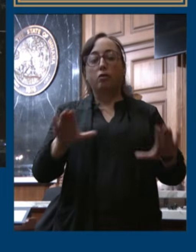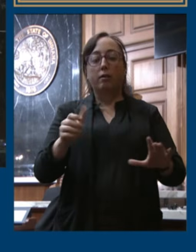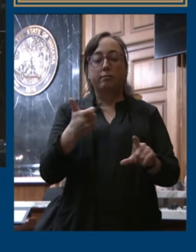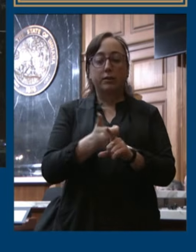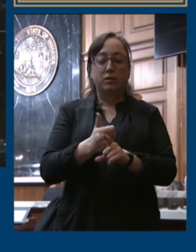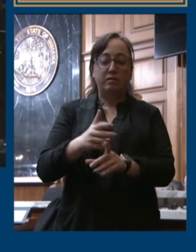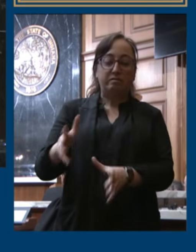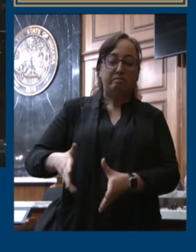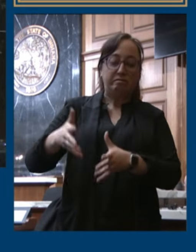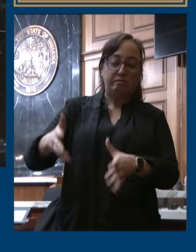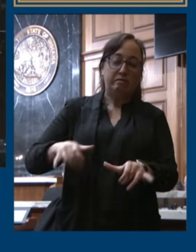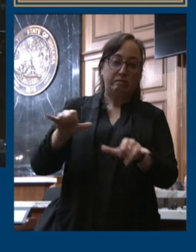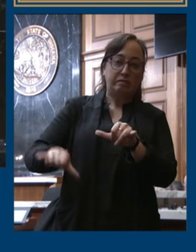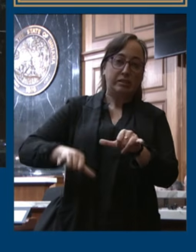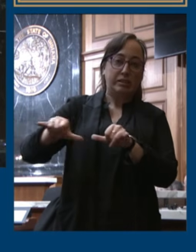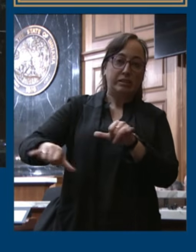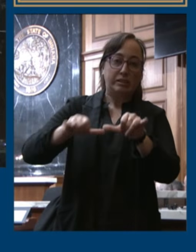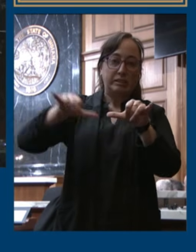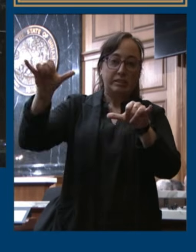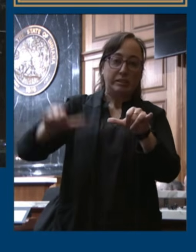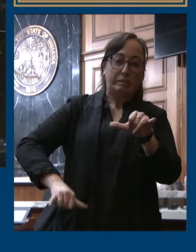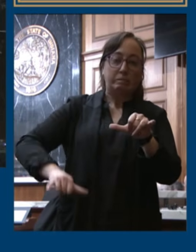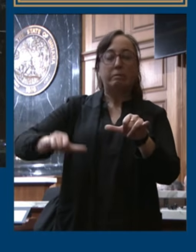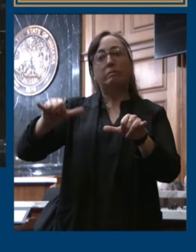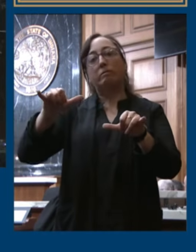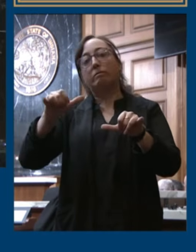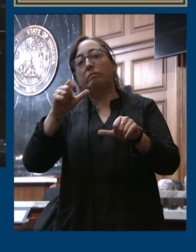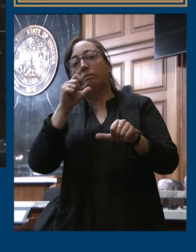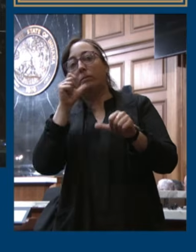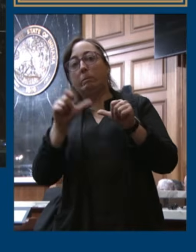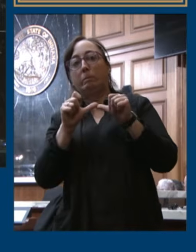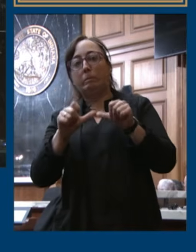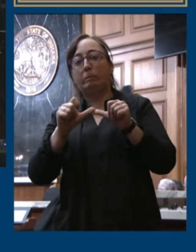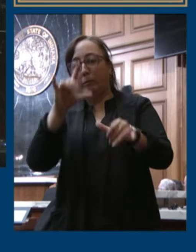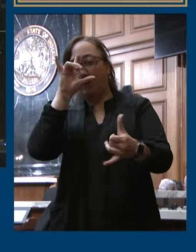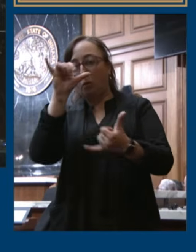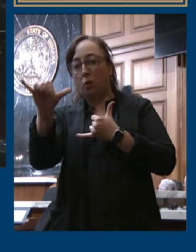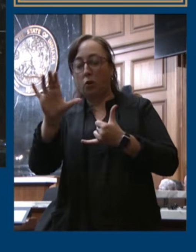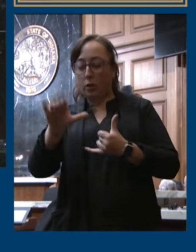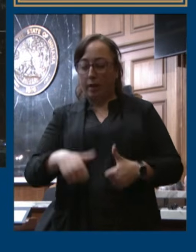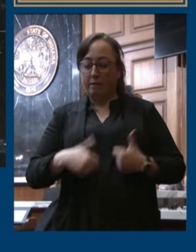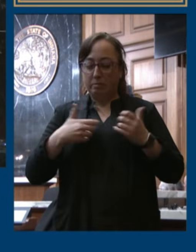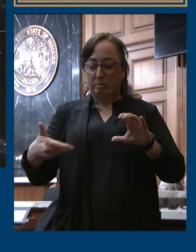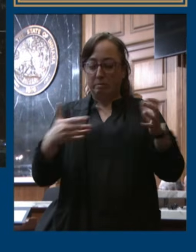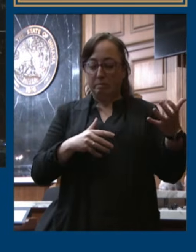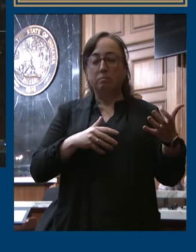PERMANENCY, THE LONGER THEIR LIVES ARE UPENDED. THE SOONER PARENTS UNDERSTAND WHAT THEY NEED TO DO AND